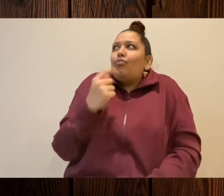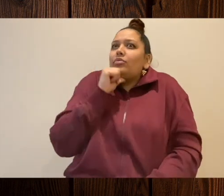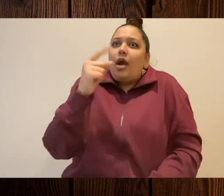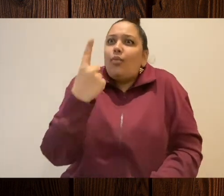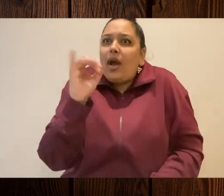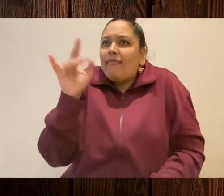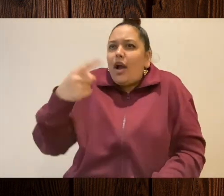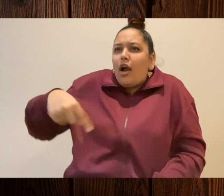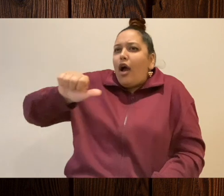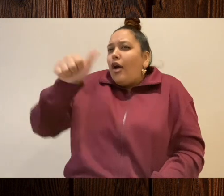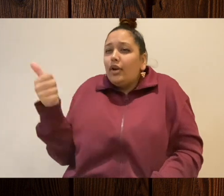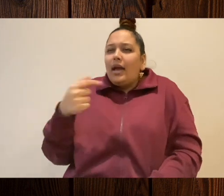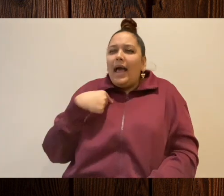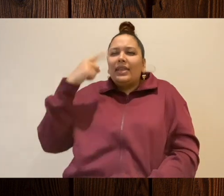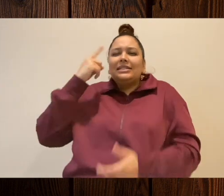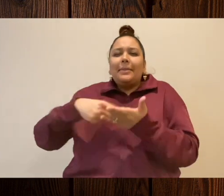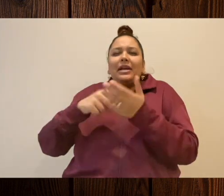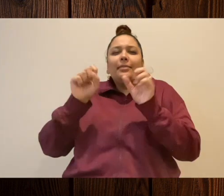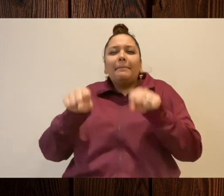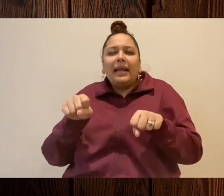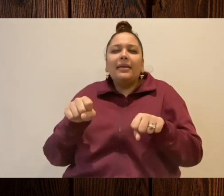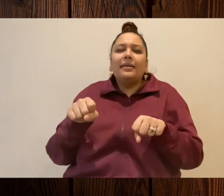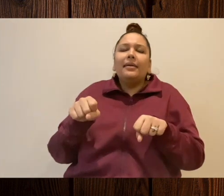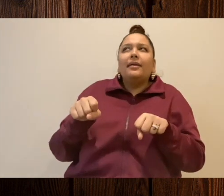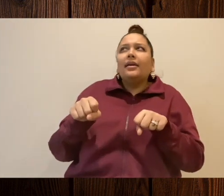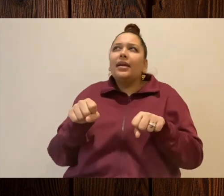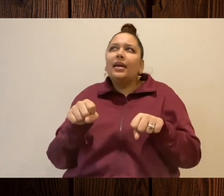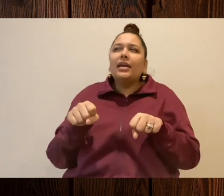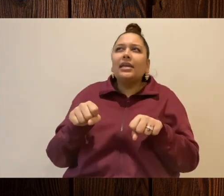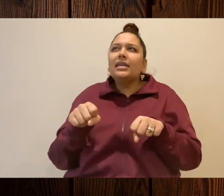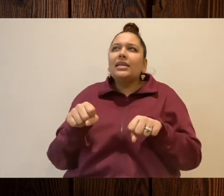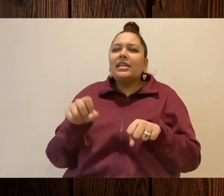for it, you know? I am a Black woman. So obviously my take on